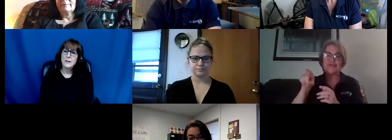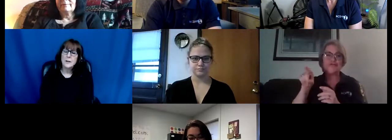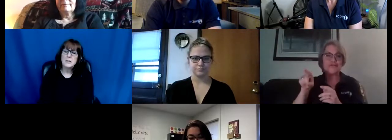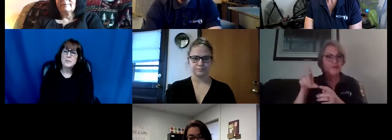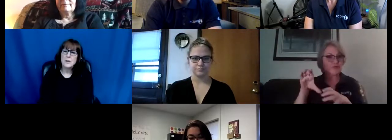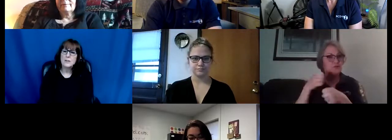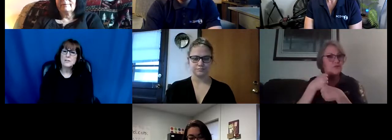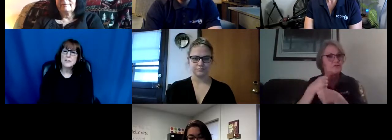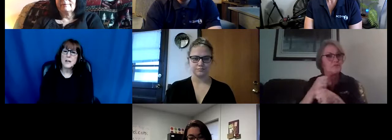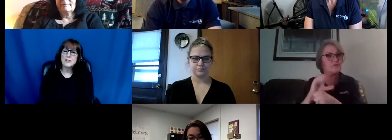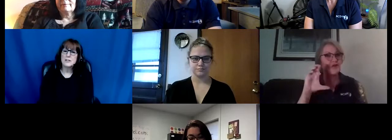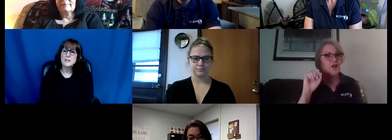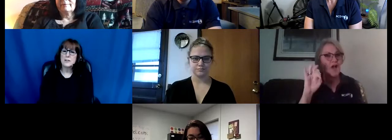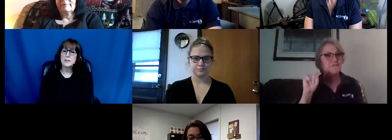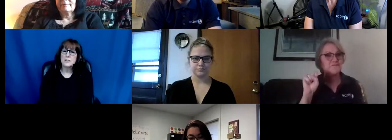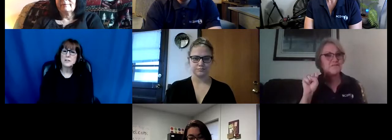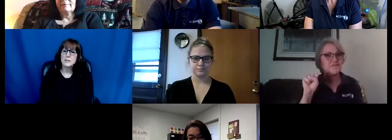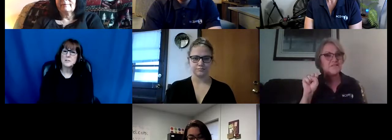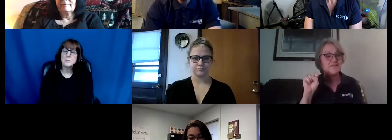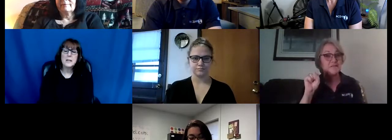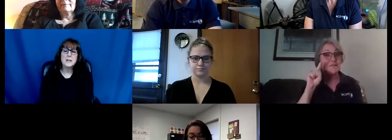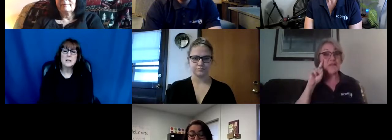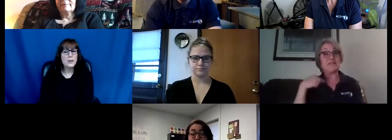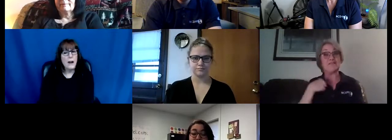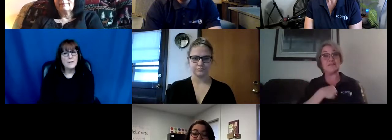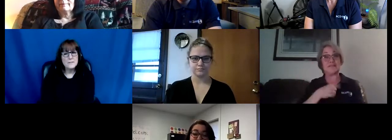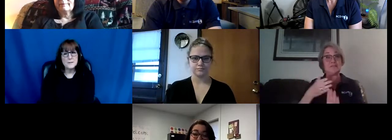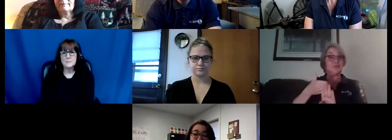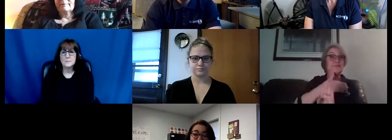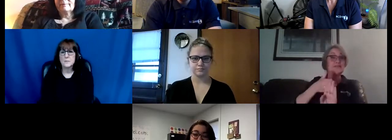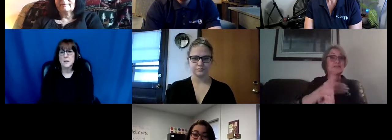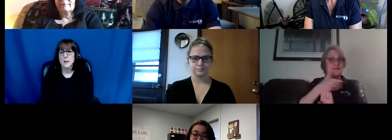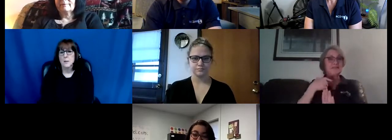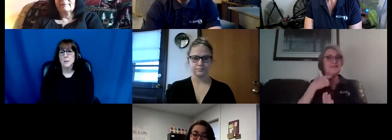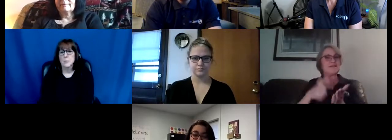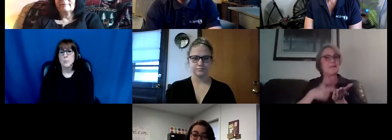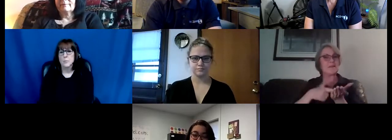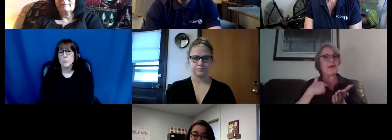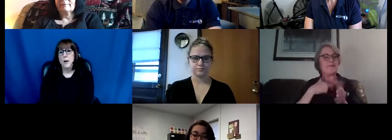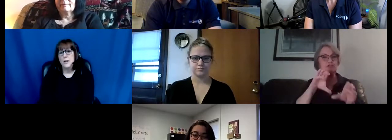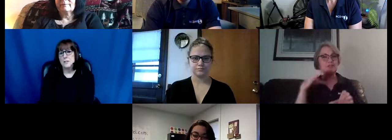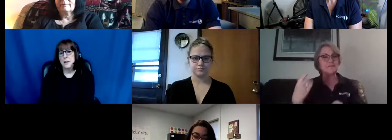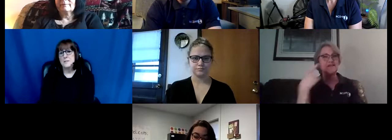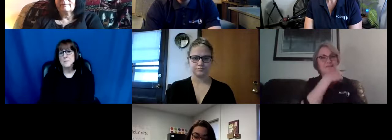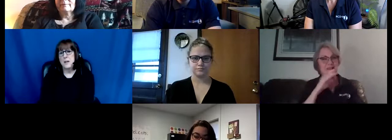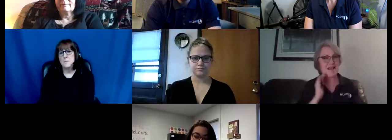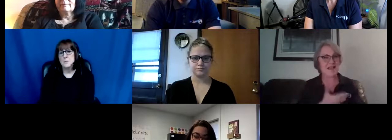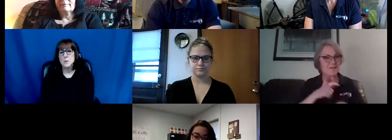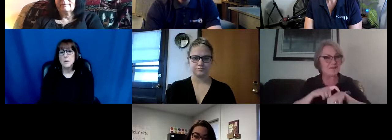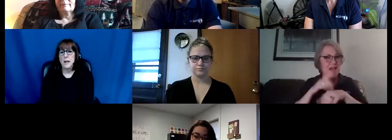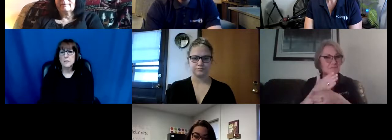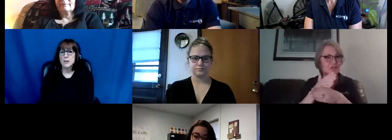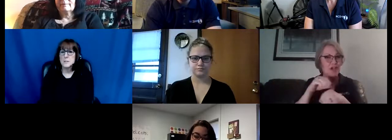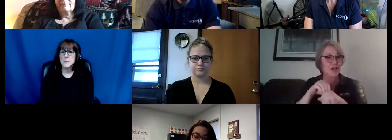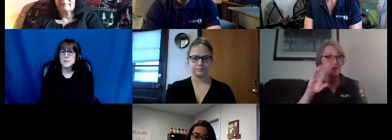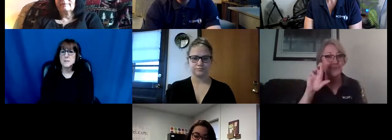My two daughters actually started making crafts prior to that sometimes we would have Christmas